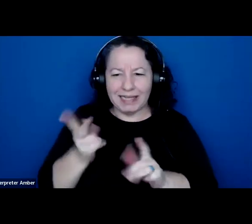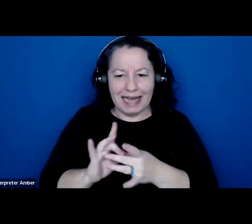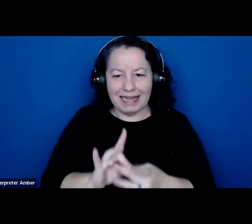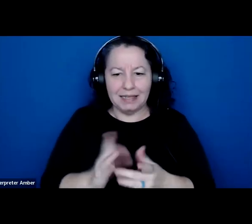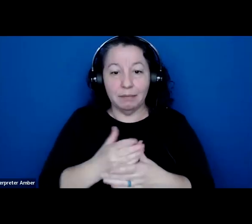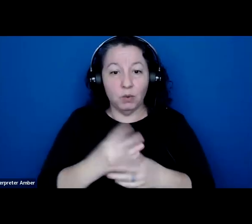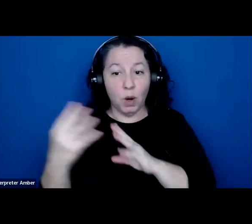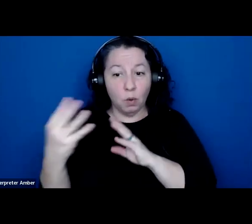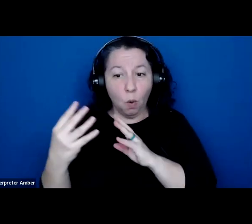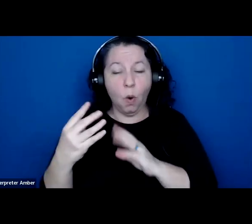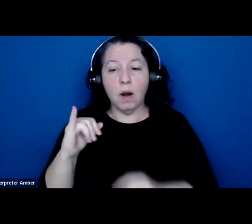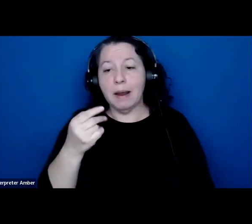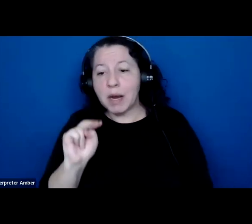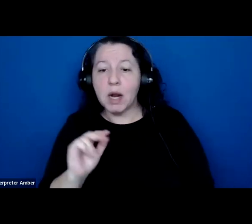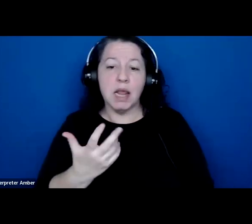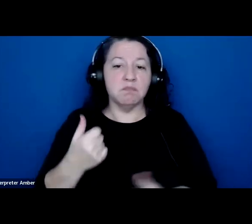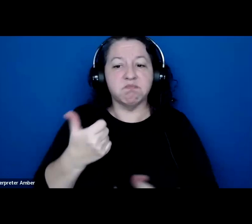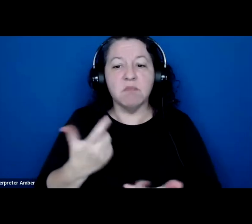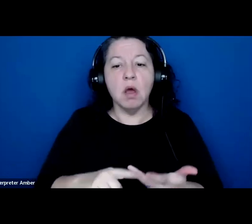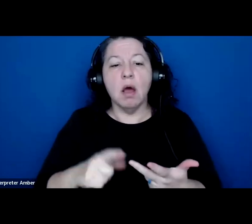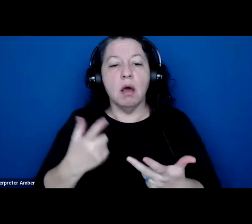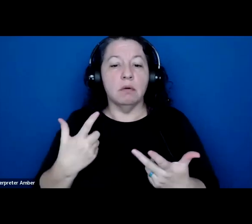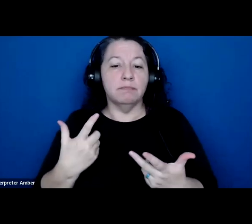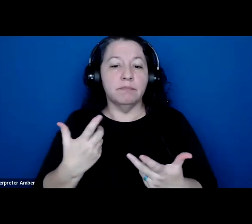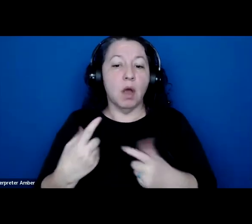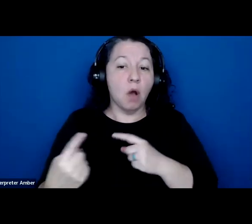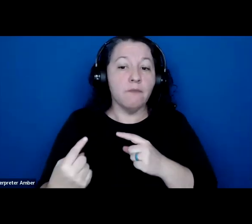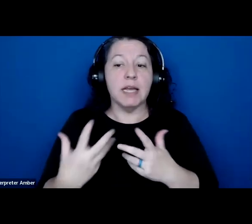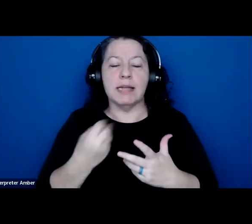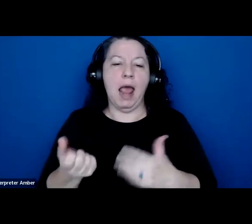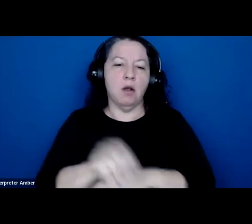imperialism, conflict, and conquest, and the realities of climate collapse.